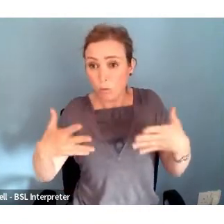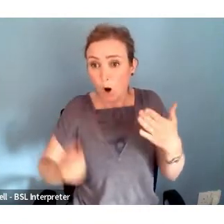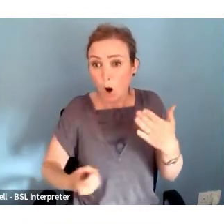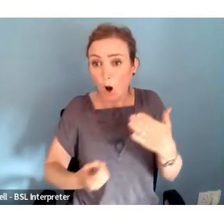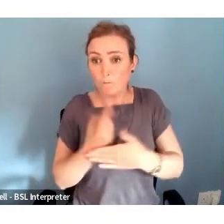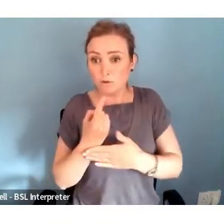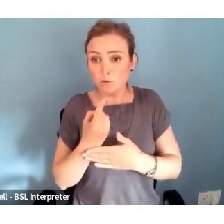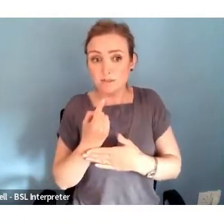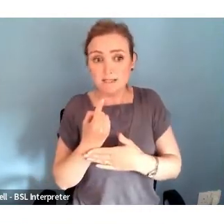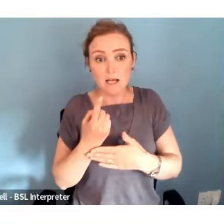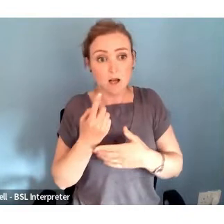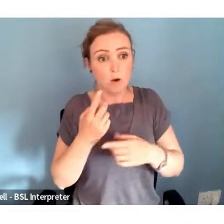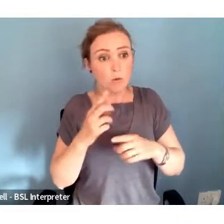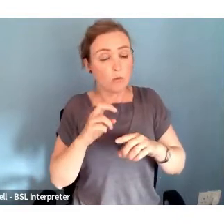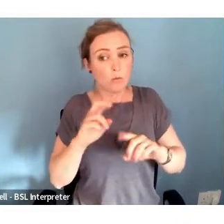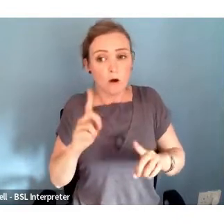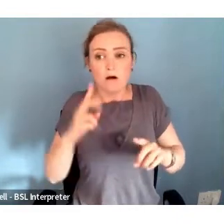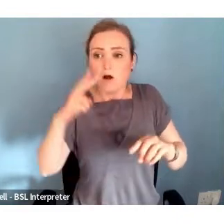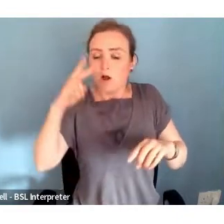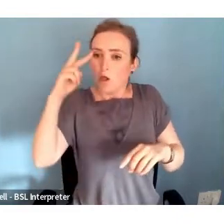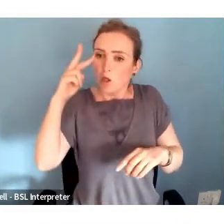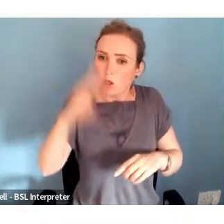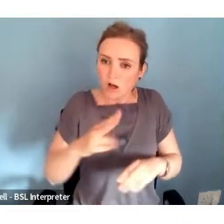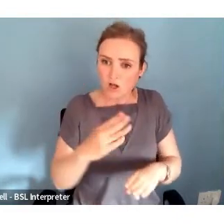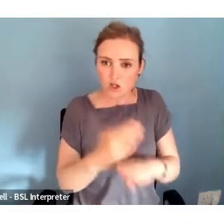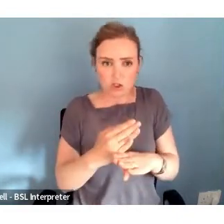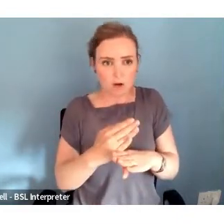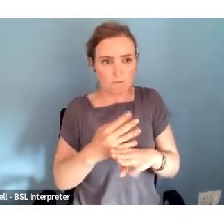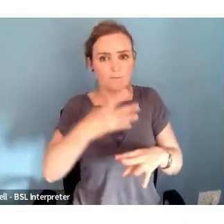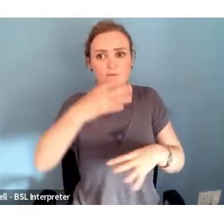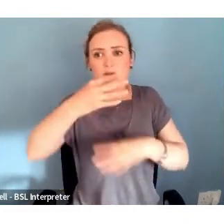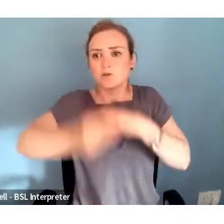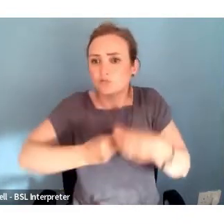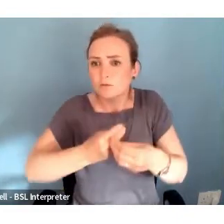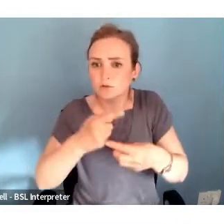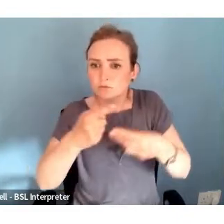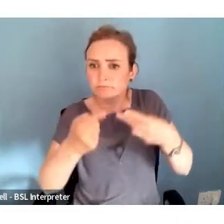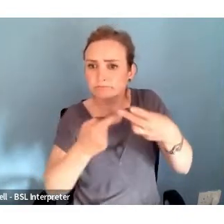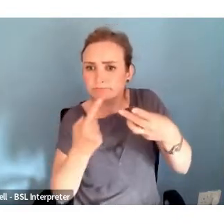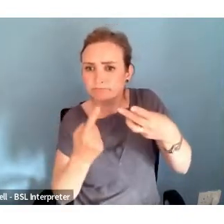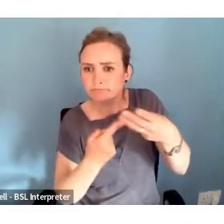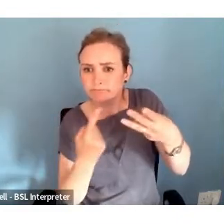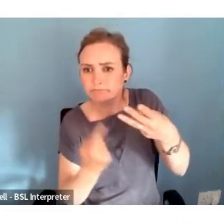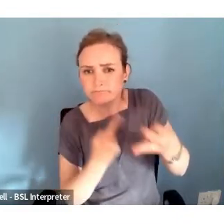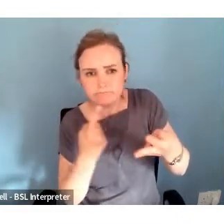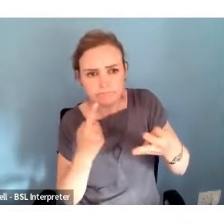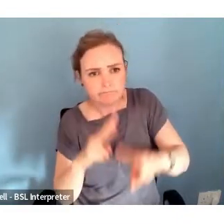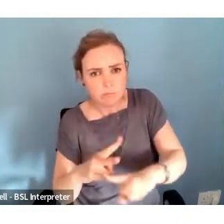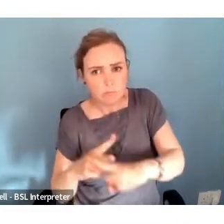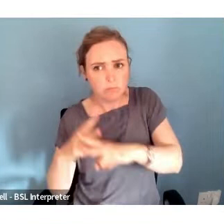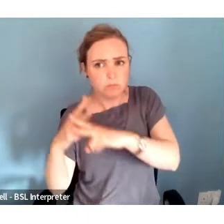description again and the job itself again and think about actually is that relevant now?